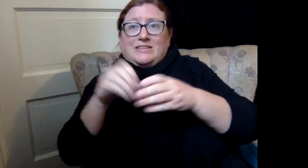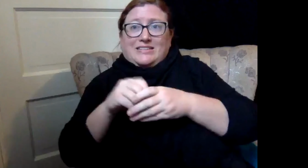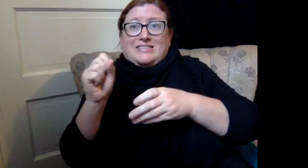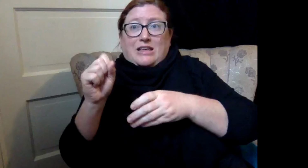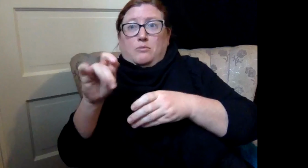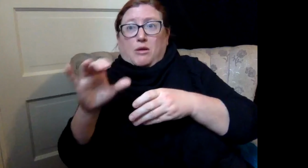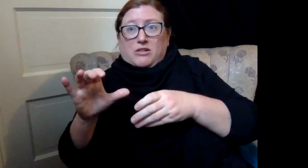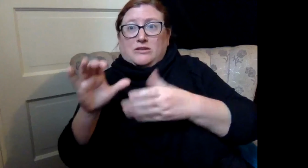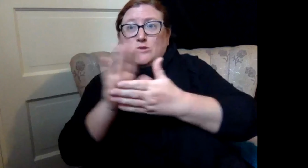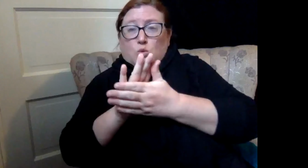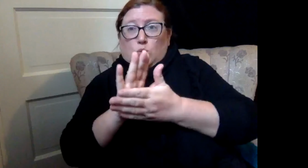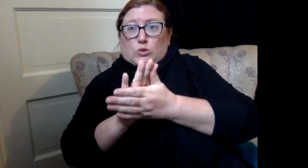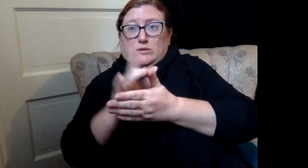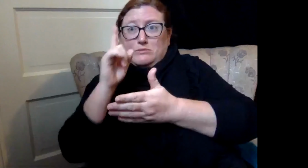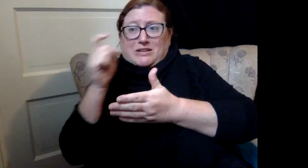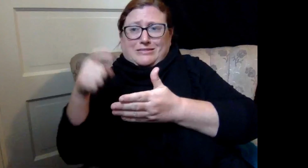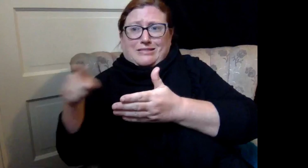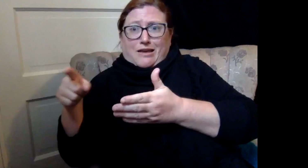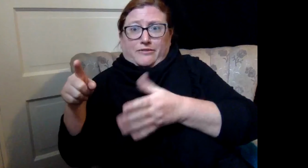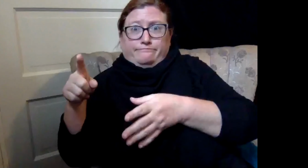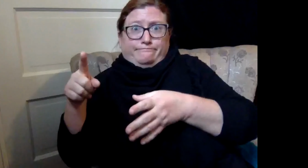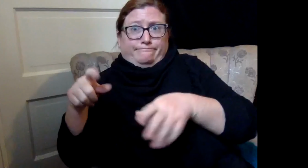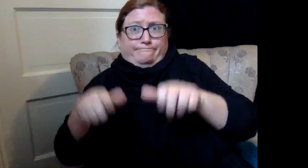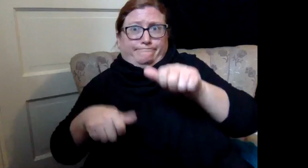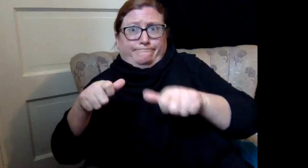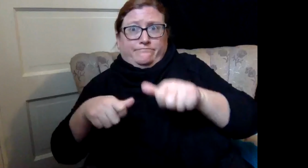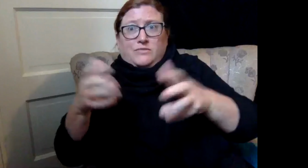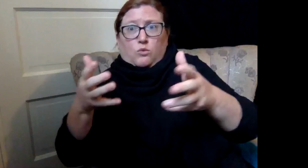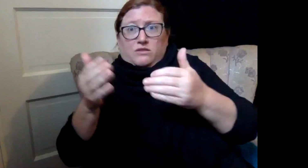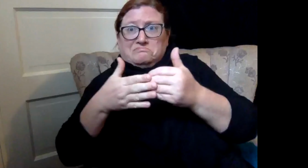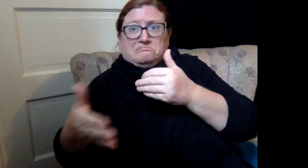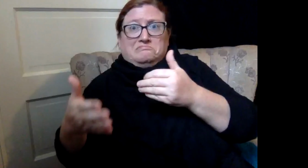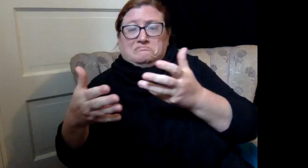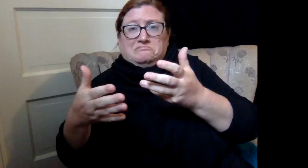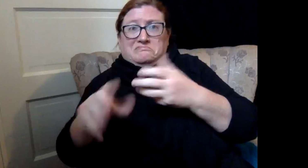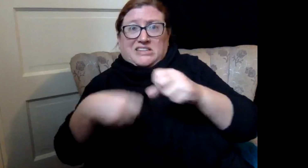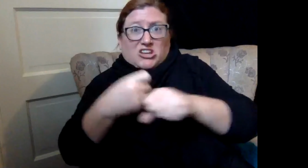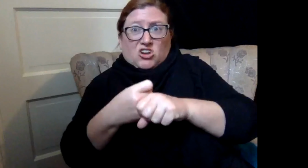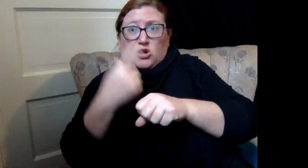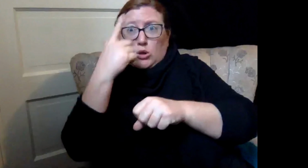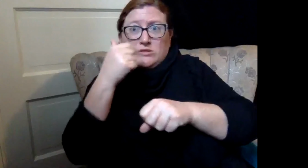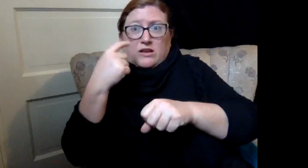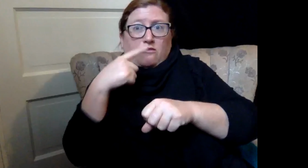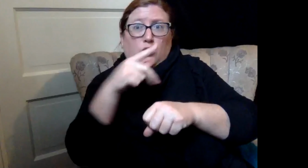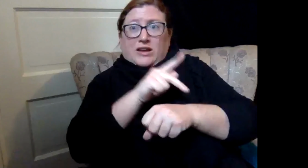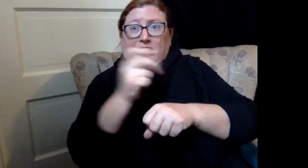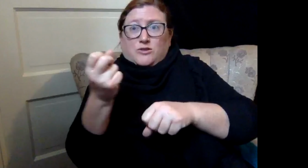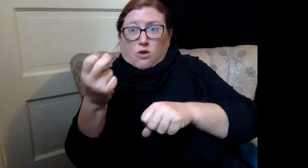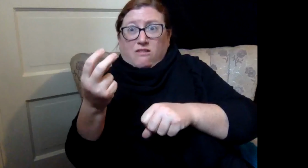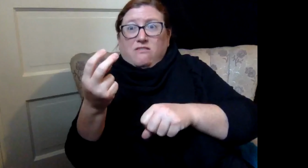say is that working with our partners in Seattle public schools, because they also don't have a lot of clarity